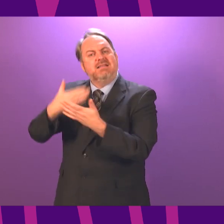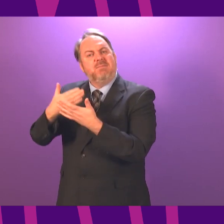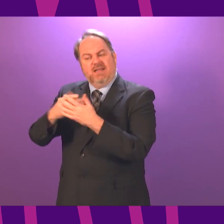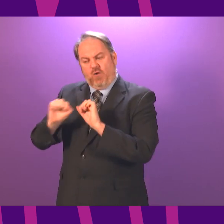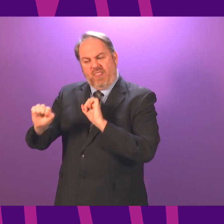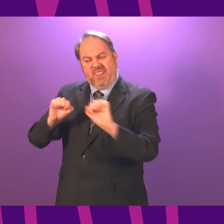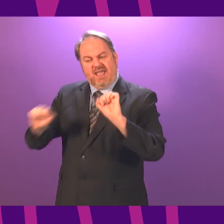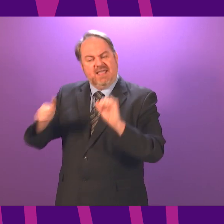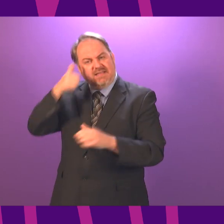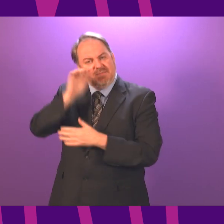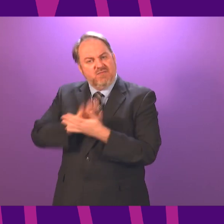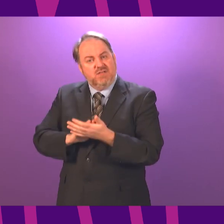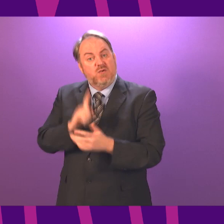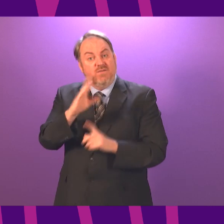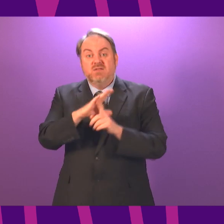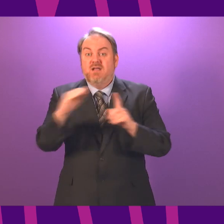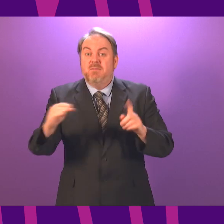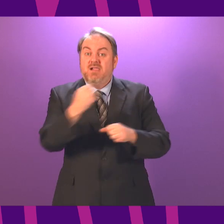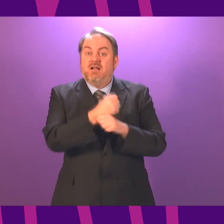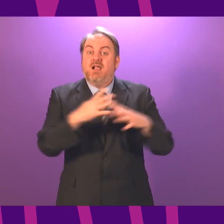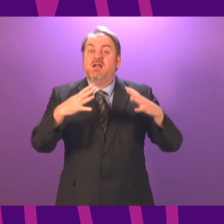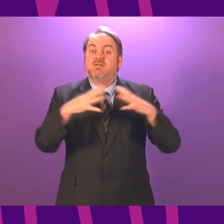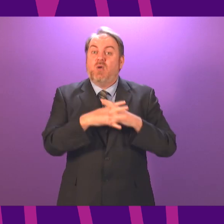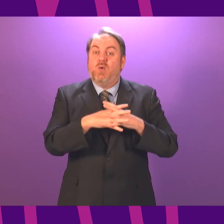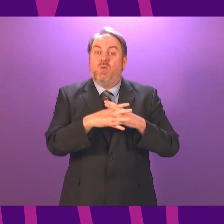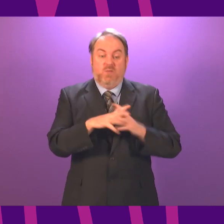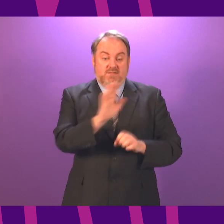Greater Glasgow and Clyde has already streamlined its processes by introducing